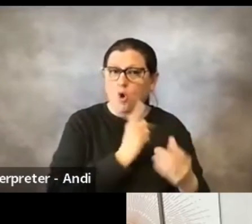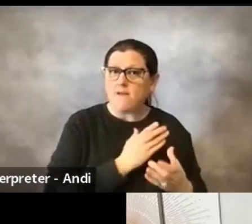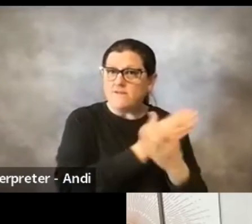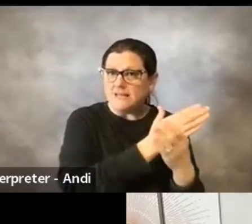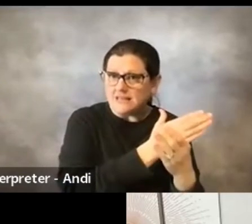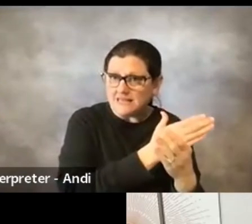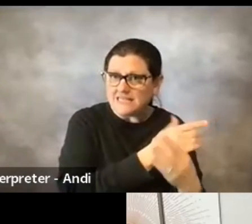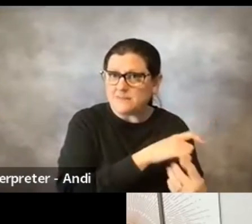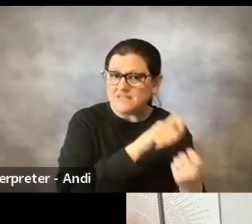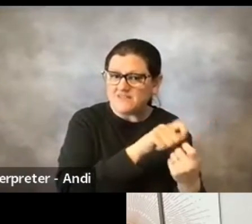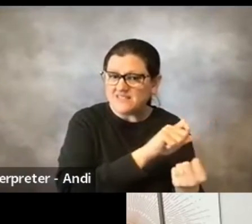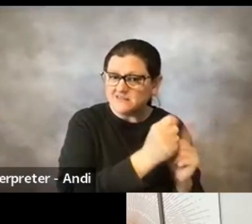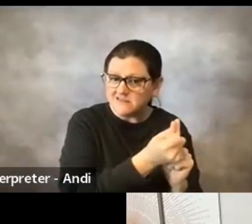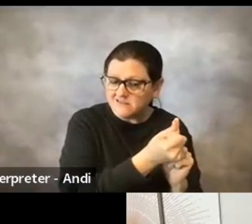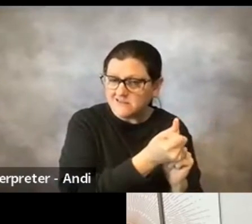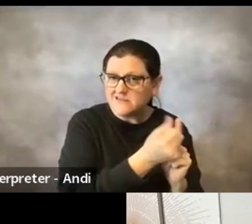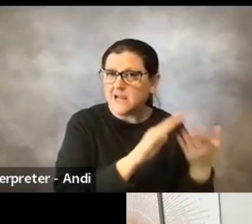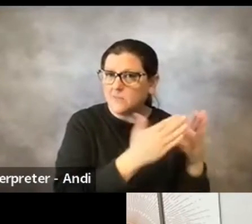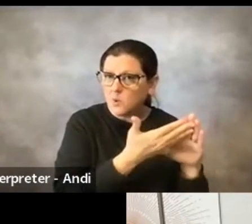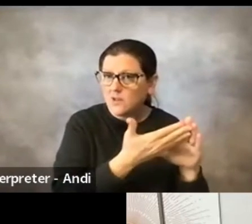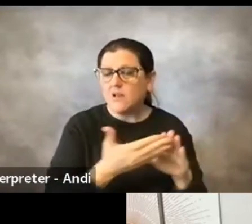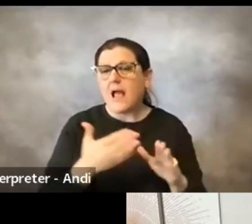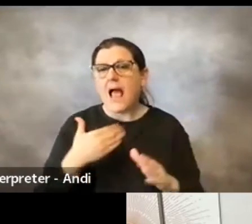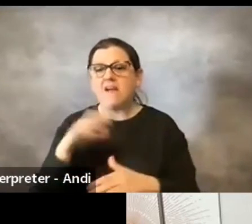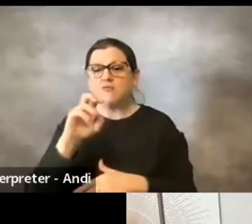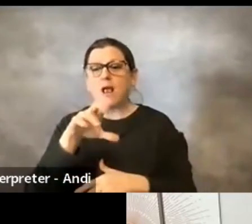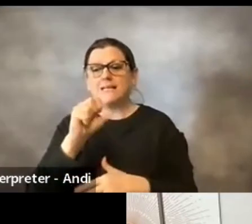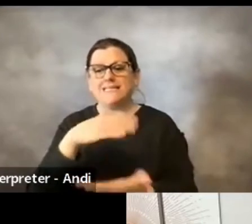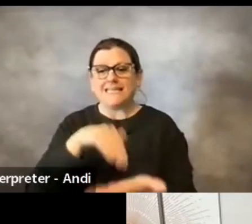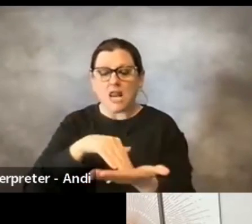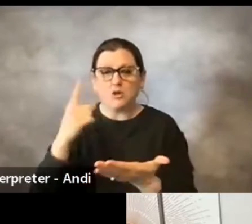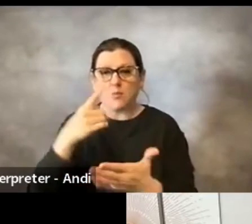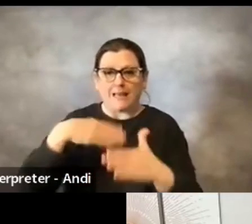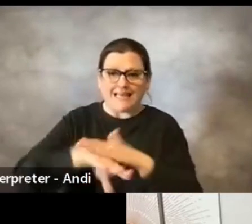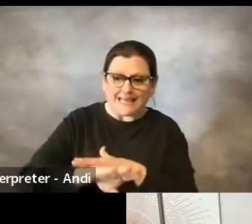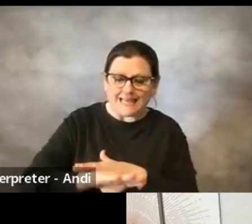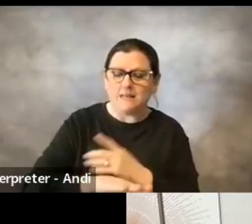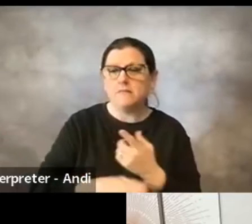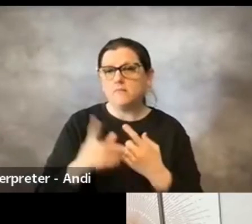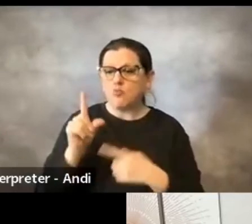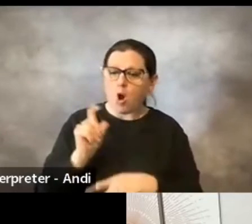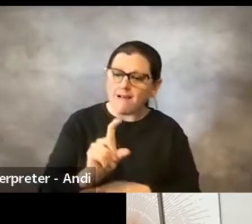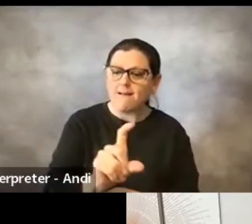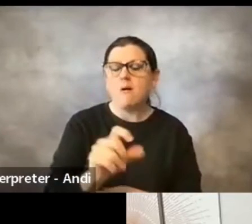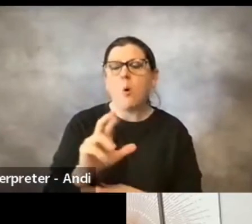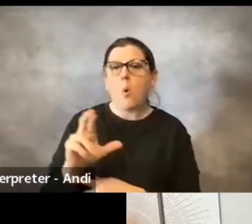particular situation, that community might have crisis centers that somebody's walking in on, you might have crisis call centers that someone's